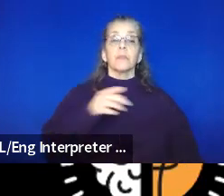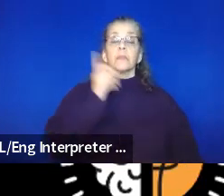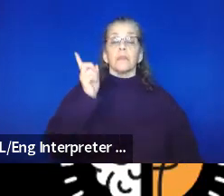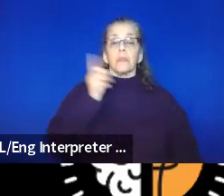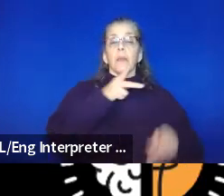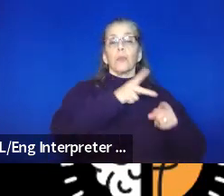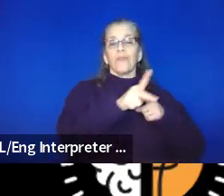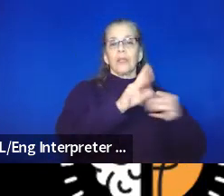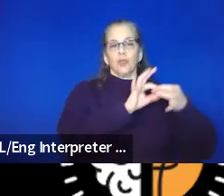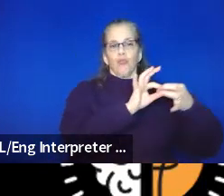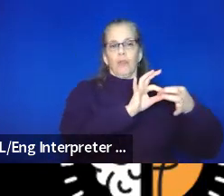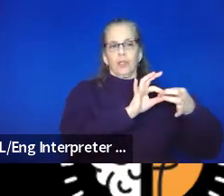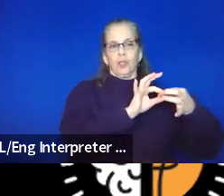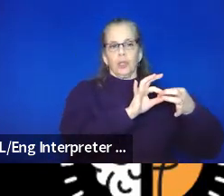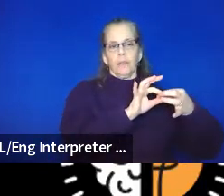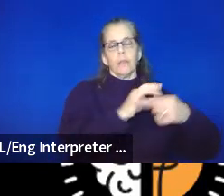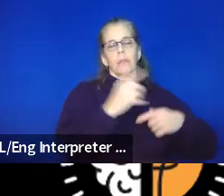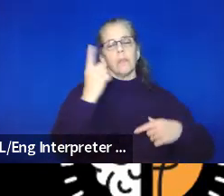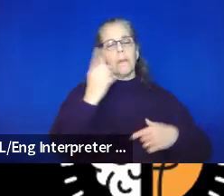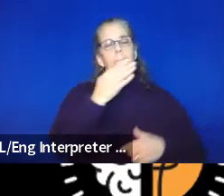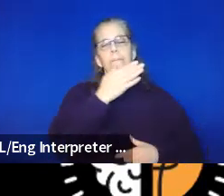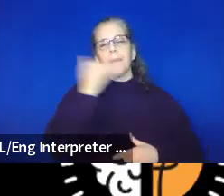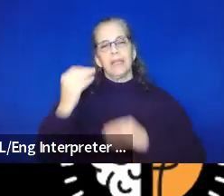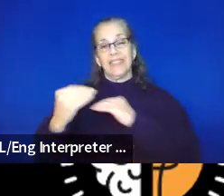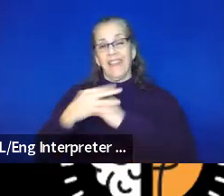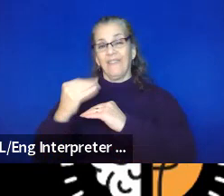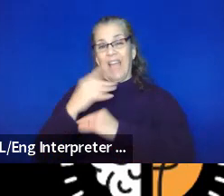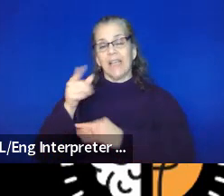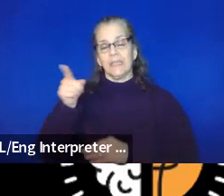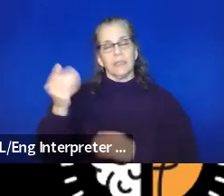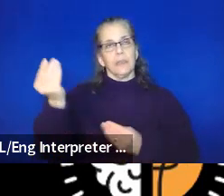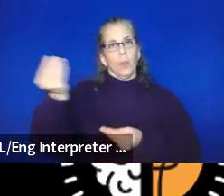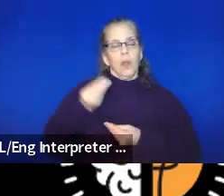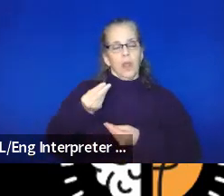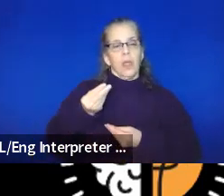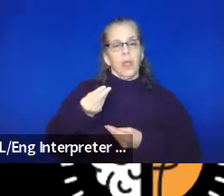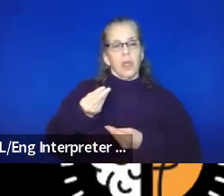of the biggest best pieces of advice I ever got was about sorry best pieces of advice